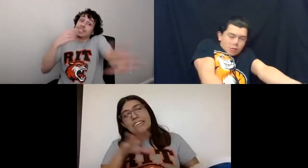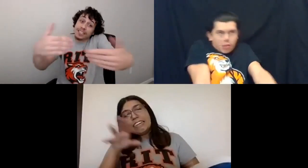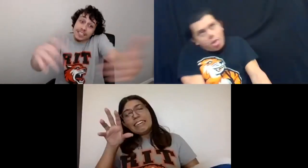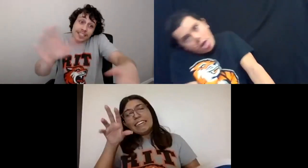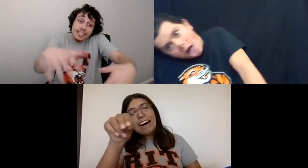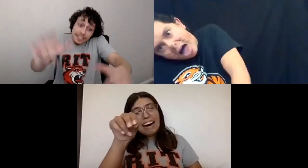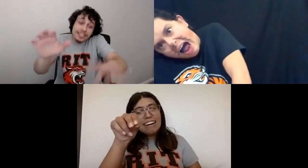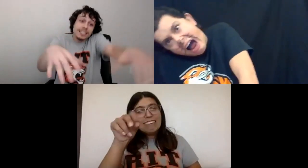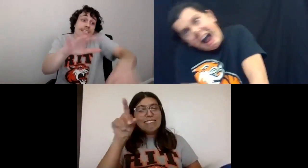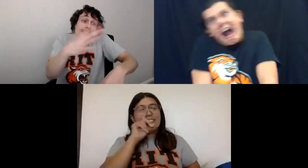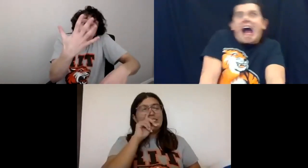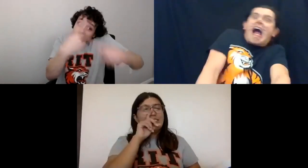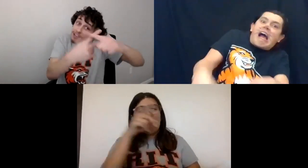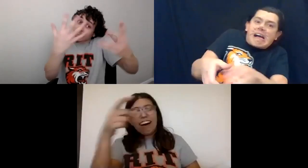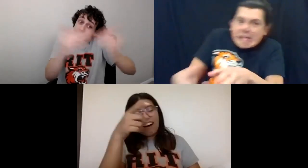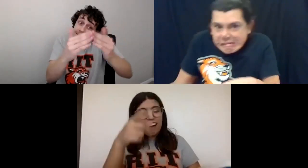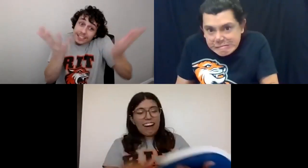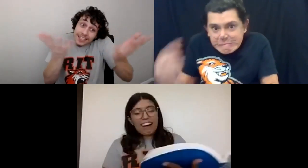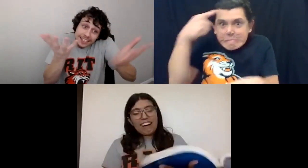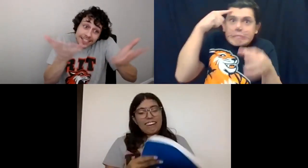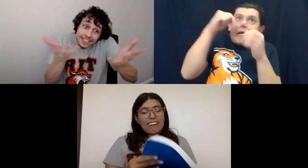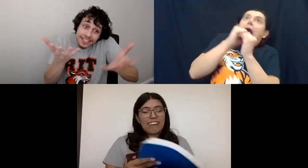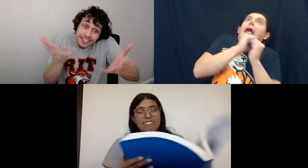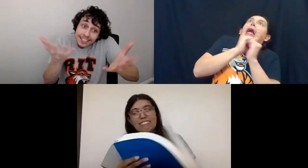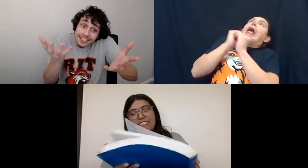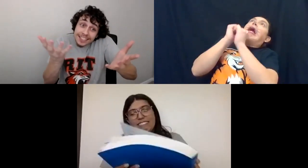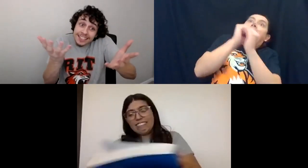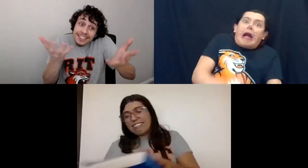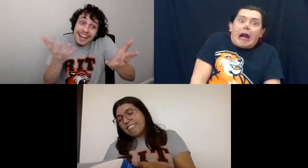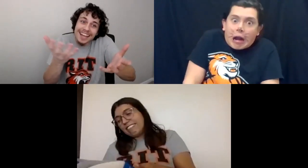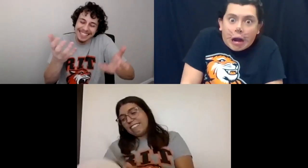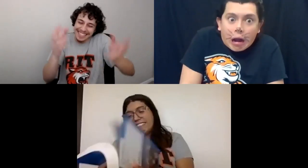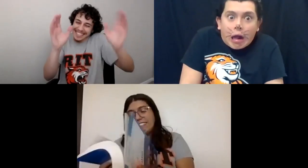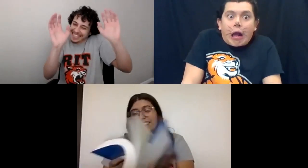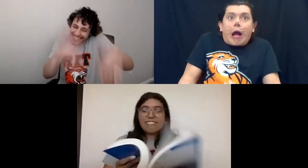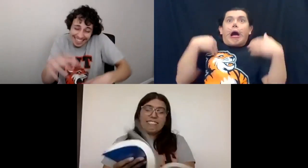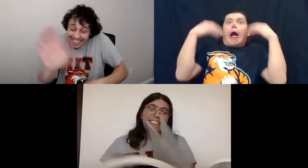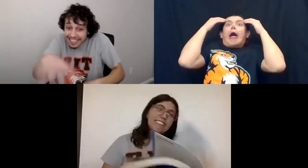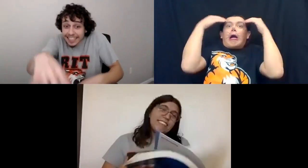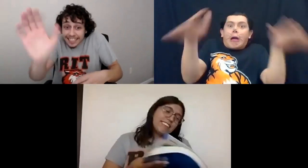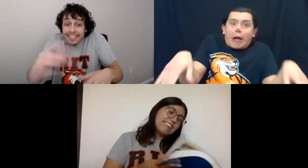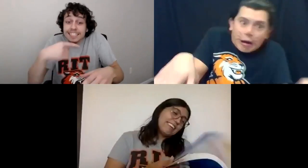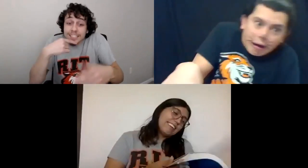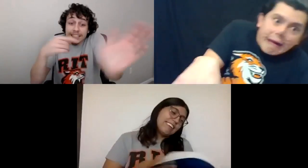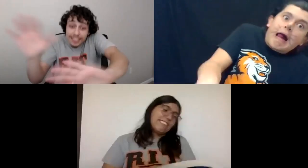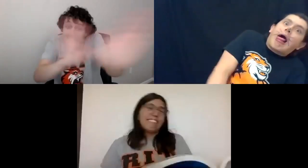Amanda: No, I don’t wanna! BORING! Vladimir: Fine, whatever, Ronald, what’s five plus five? Ronald: (incomprehensible)